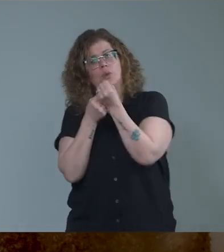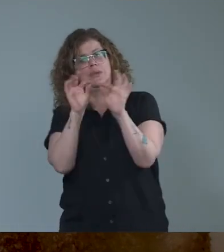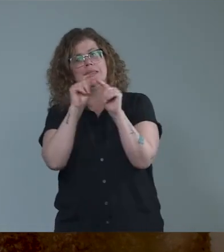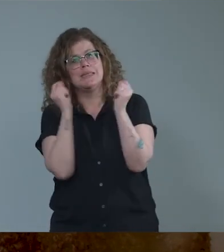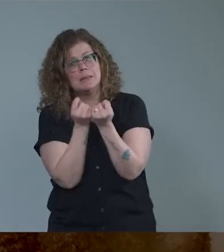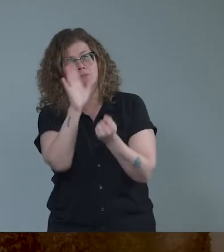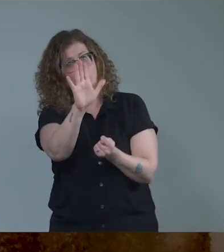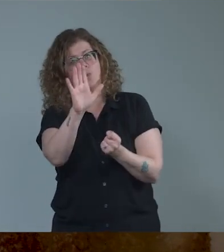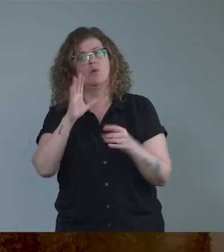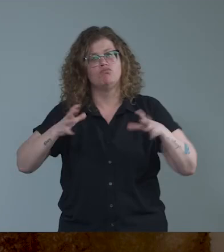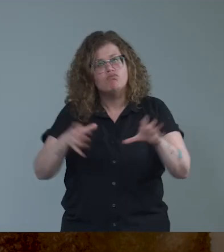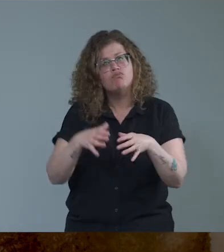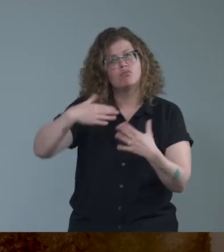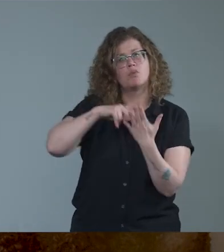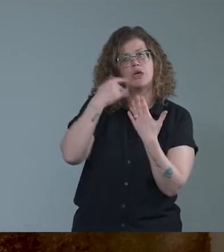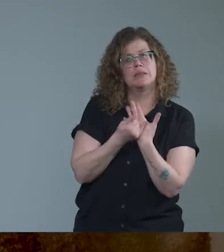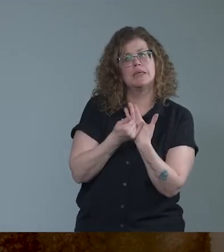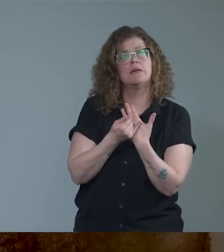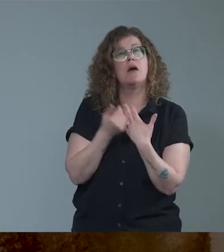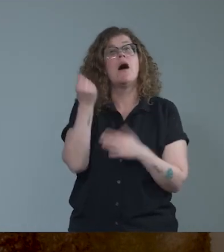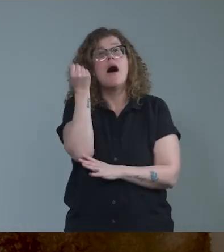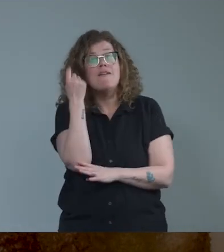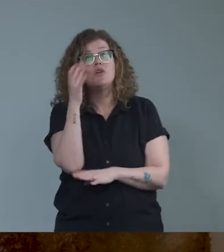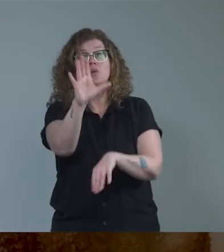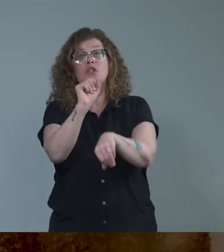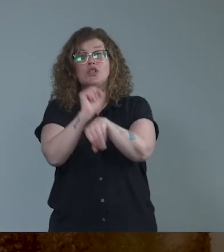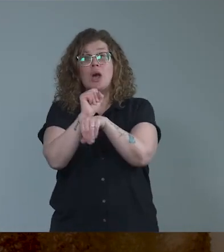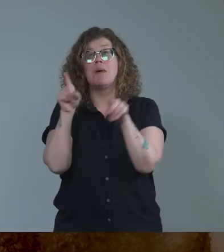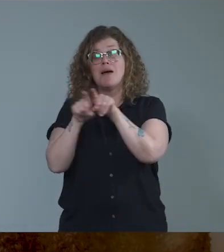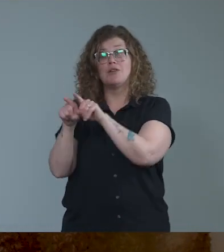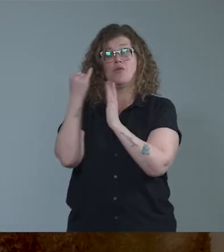But then you actually need to get it installed. In order to get it installed, you have to be working with someone